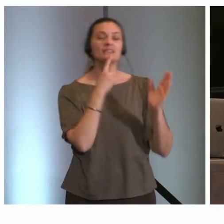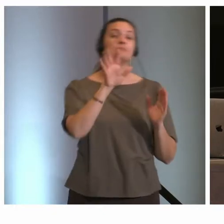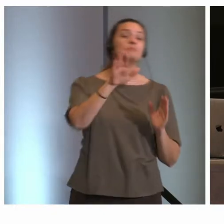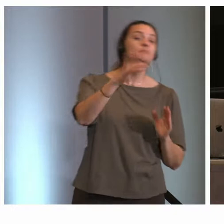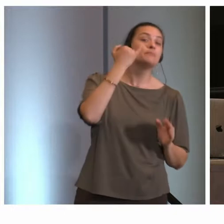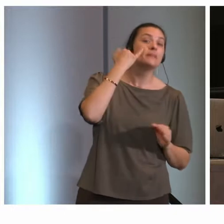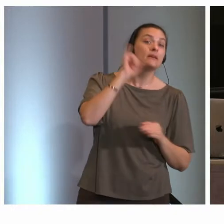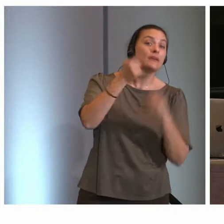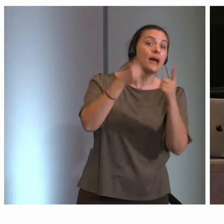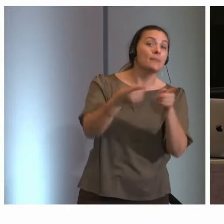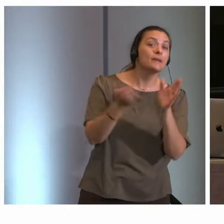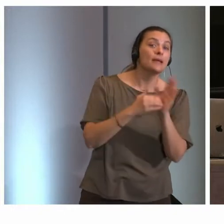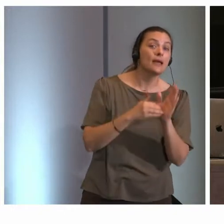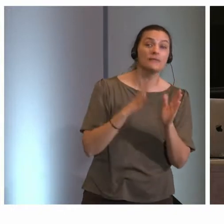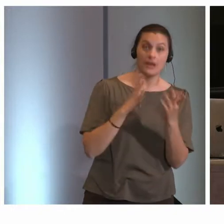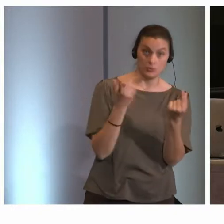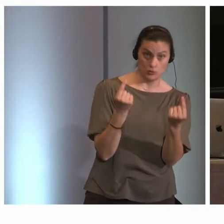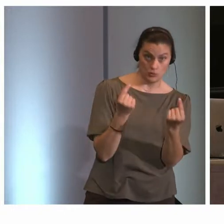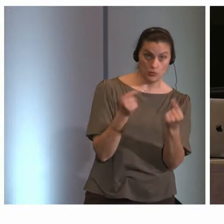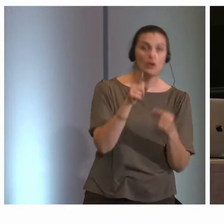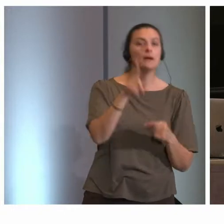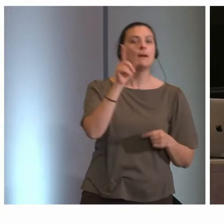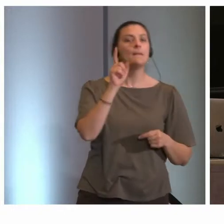office is going to play the role of a disabled character,